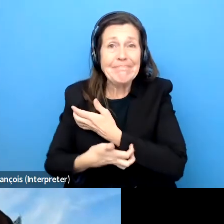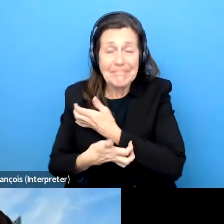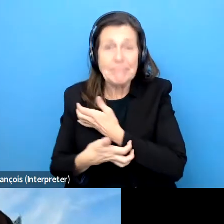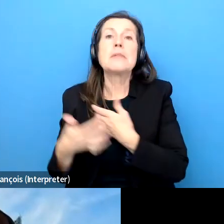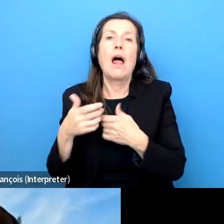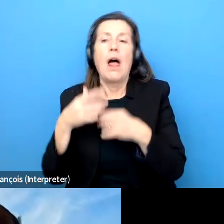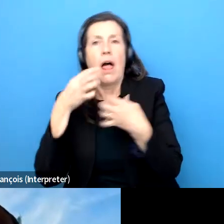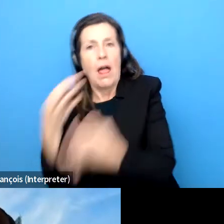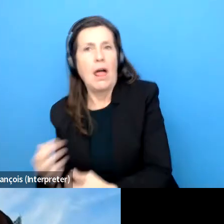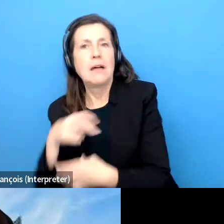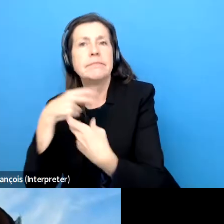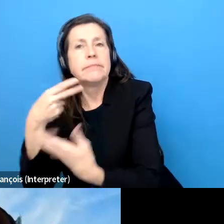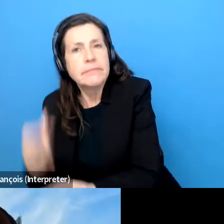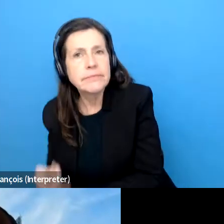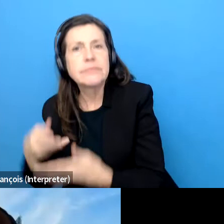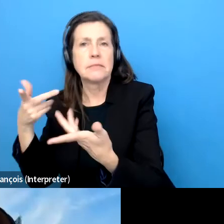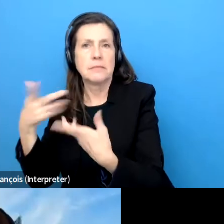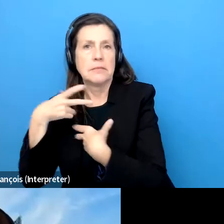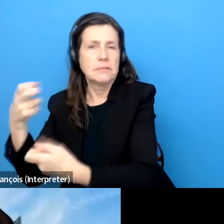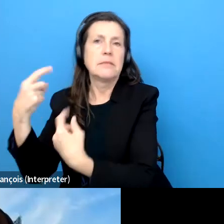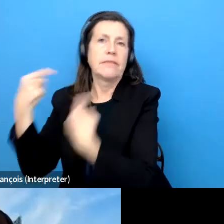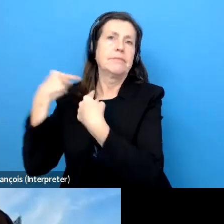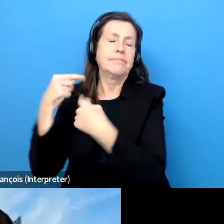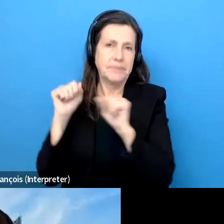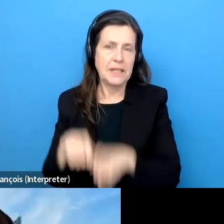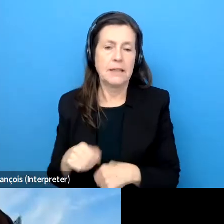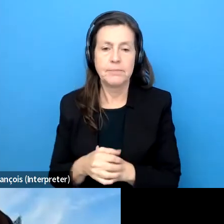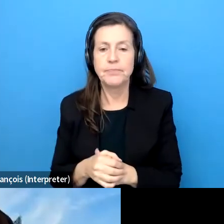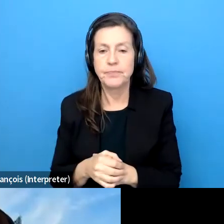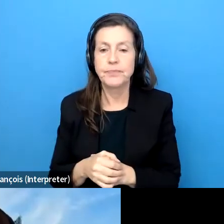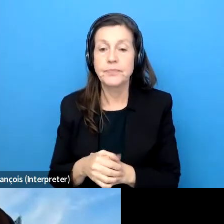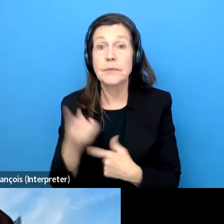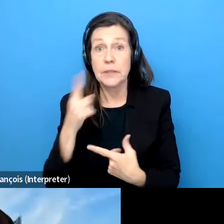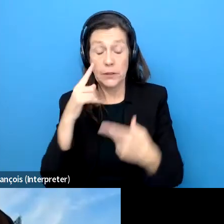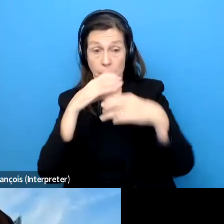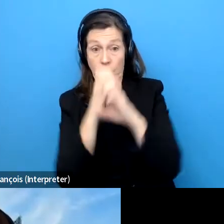The EU antitrafficking policies focus on vulnerable individuals and groups,